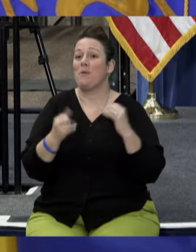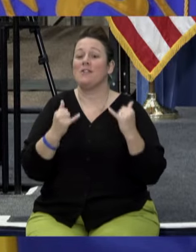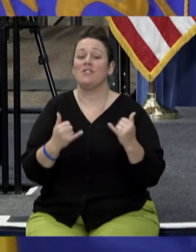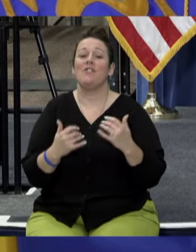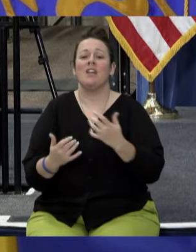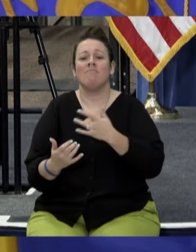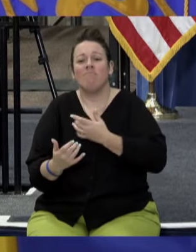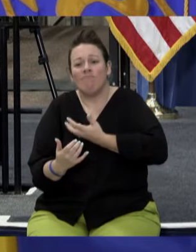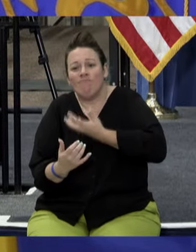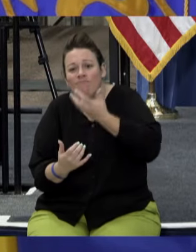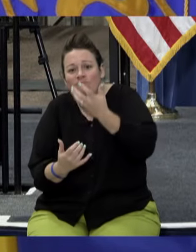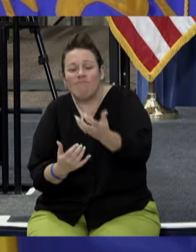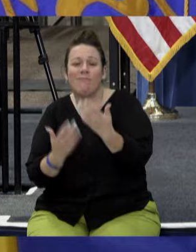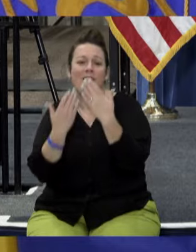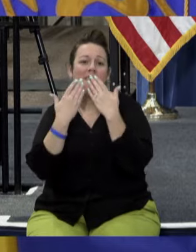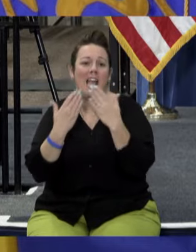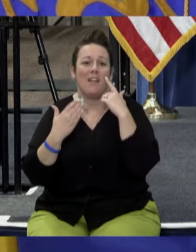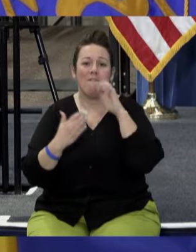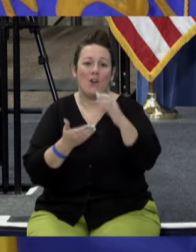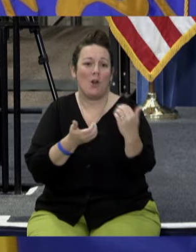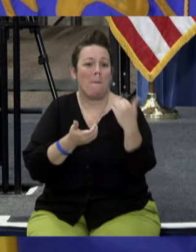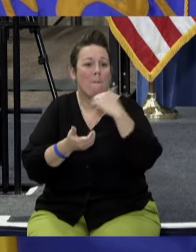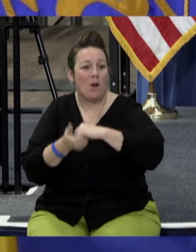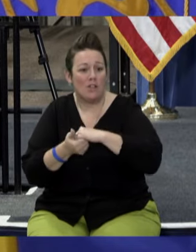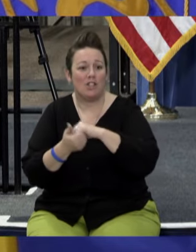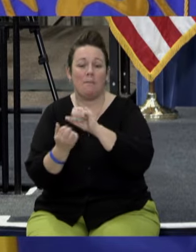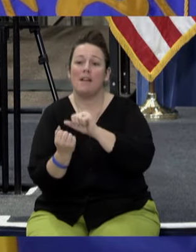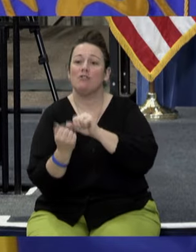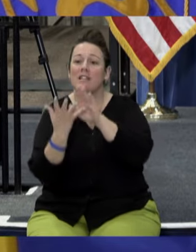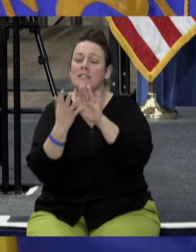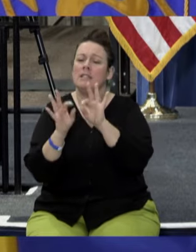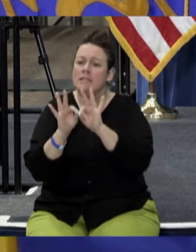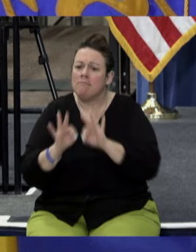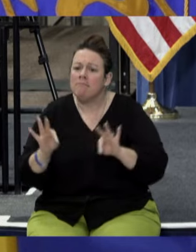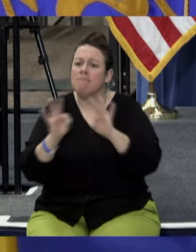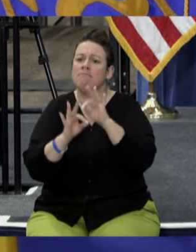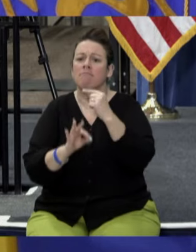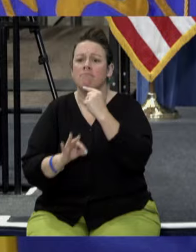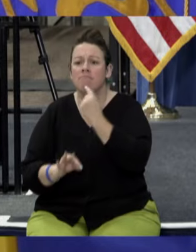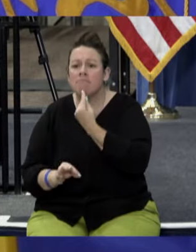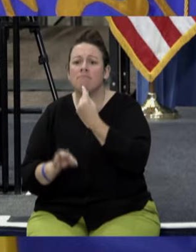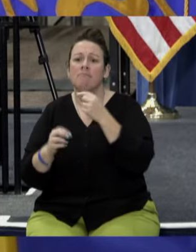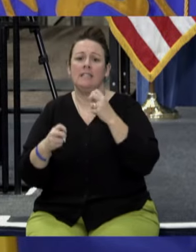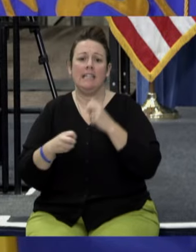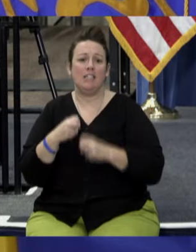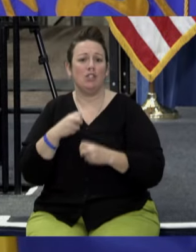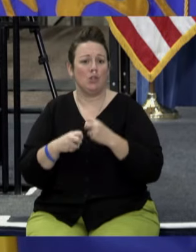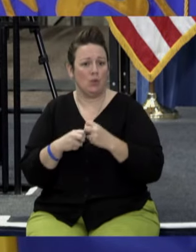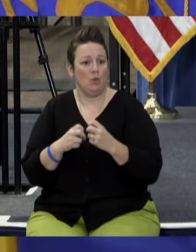your partnership in addressing this critical issue together. I'm really